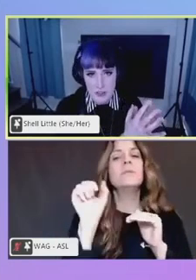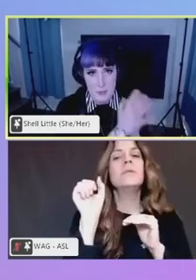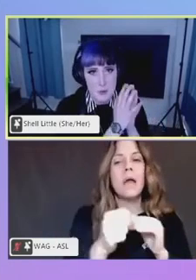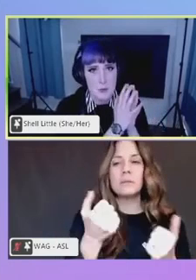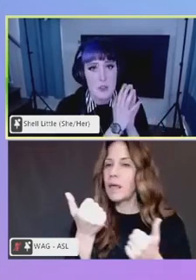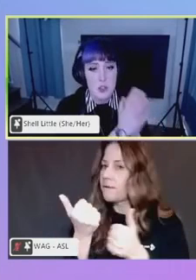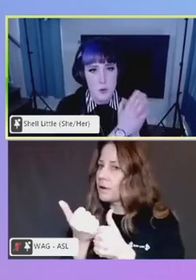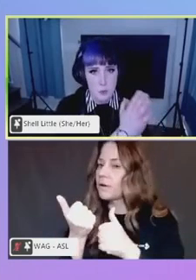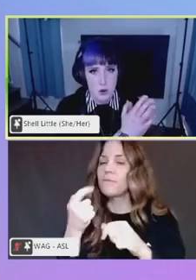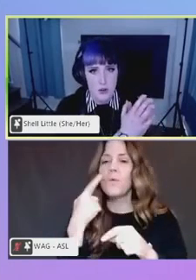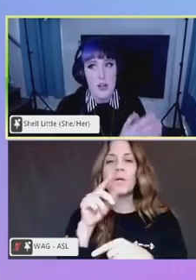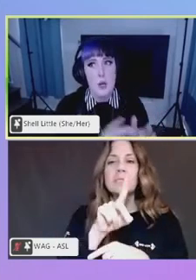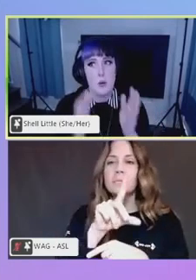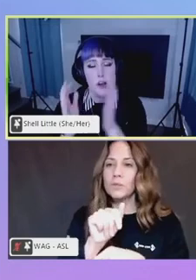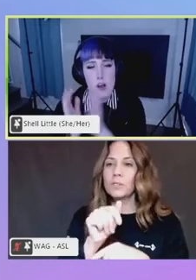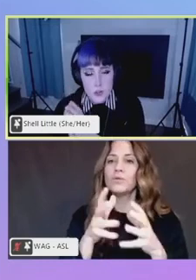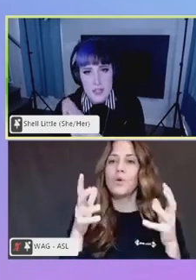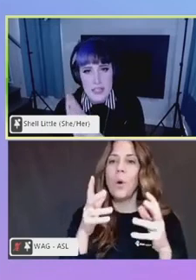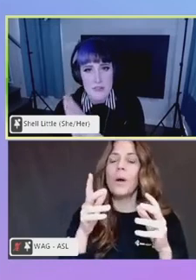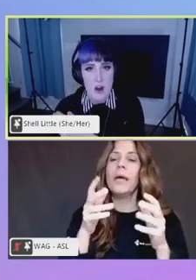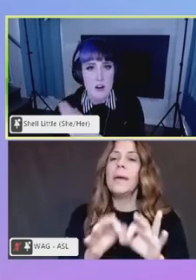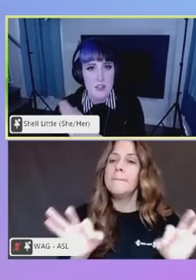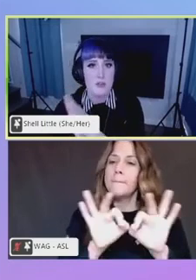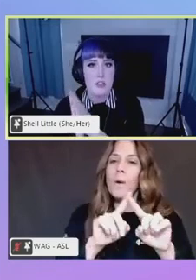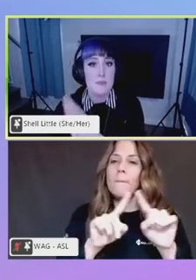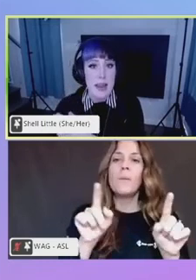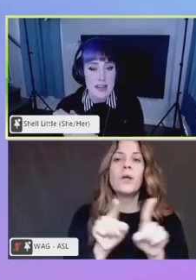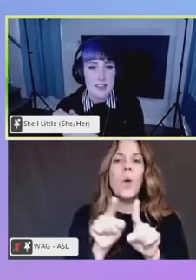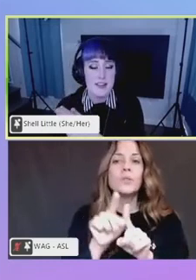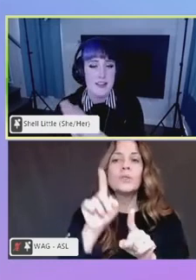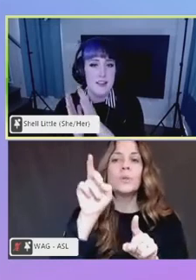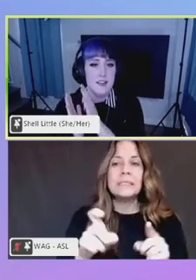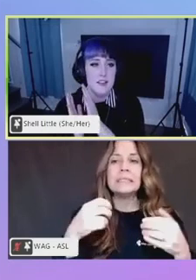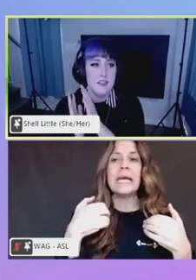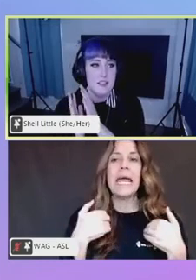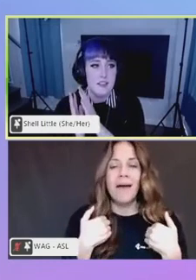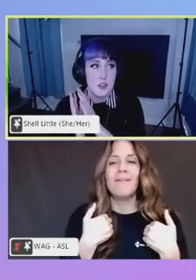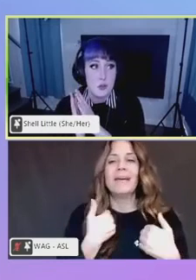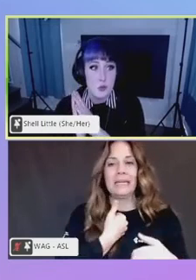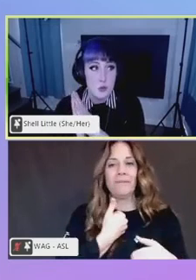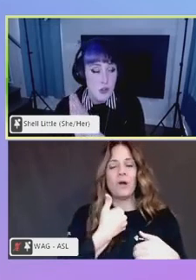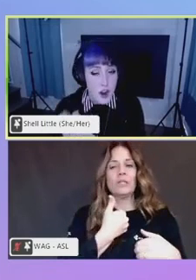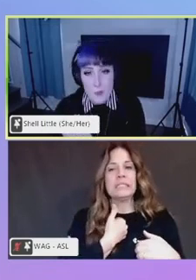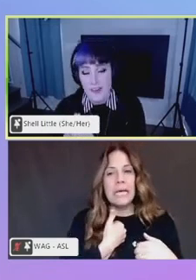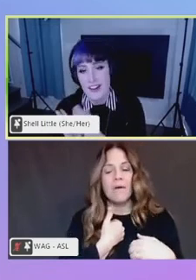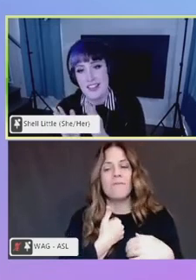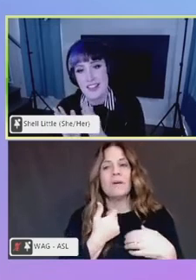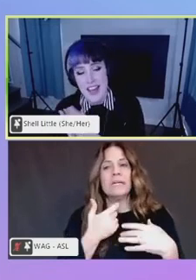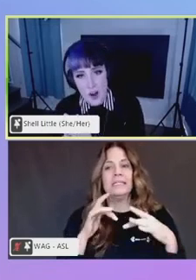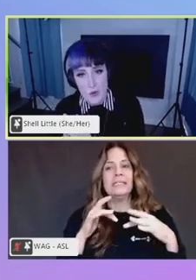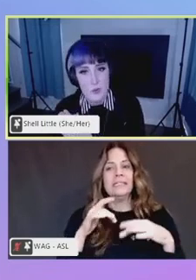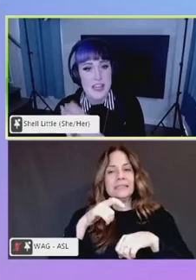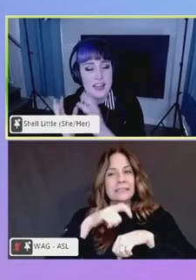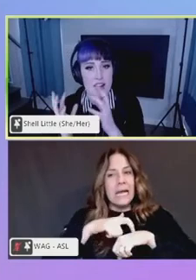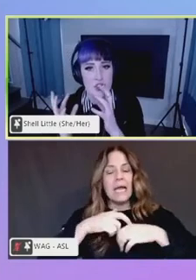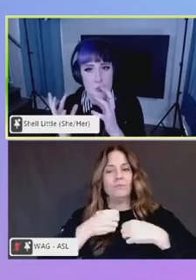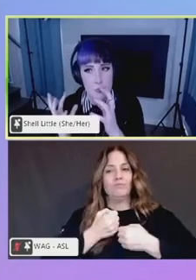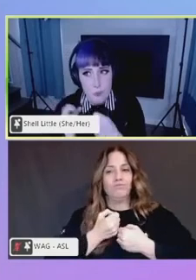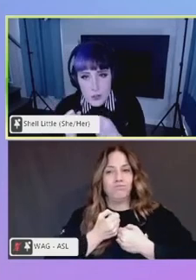your job. It's OK. I give you permission. . And we can simultaneously know how important accessibility is and how advocating for it is so important. But we also need